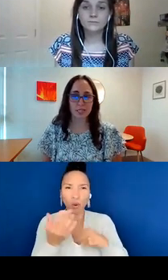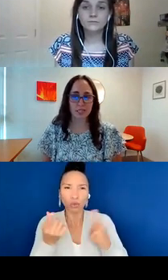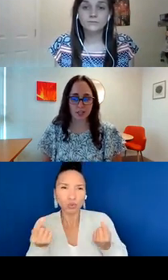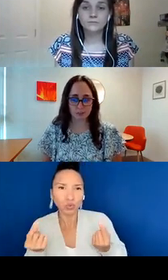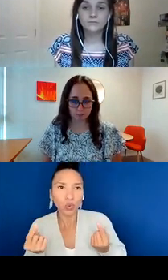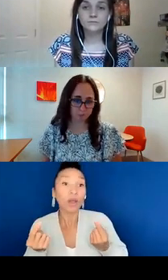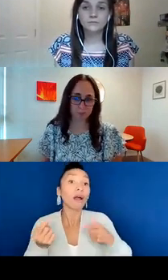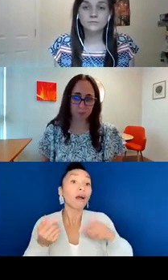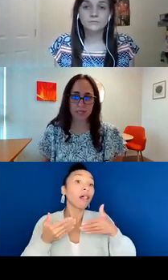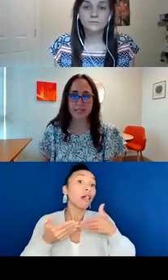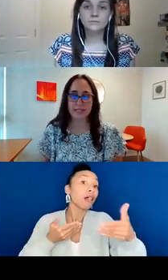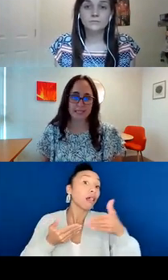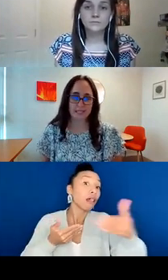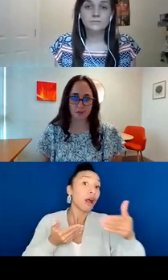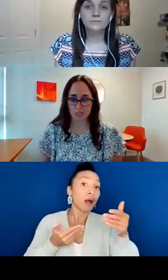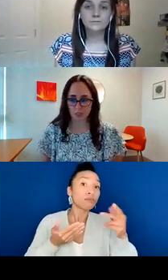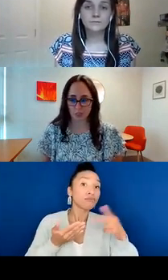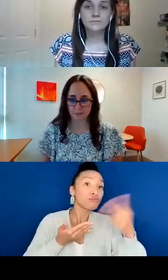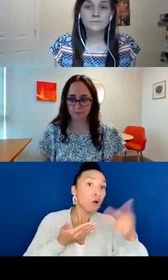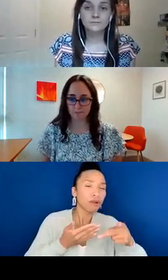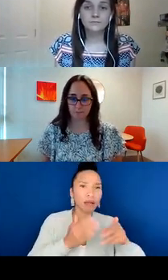look like based on this information?